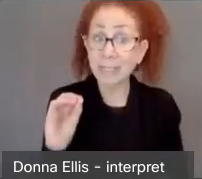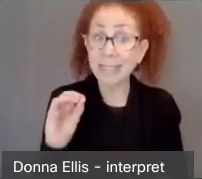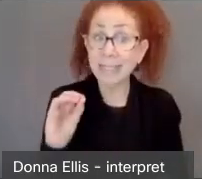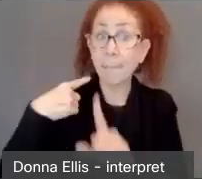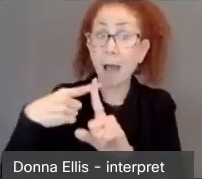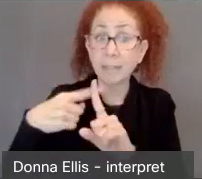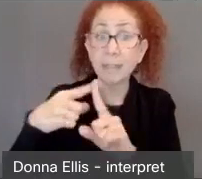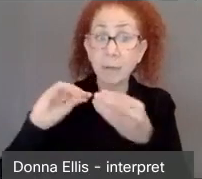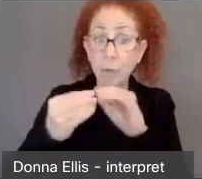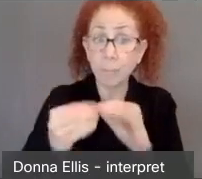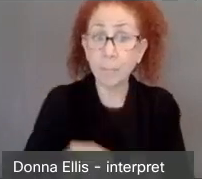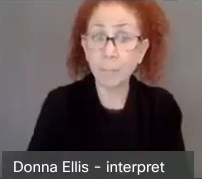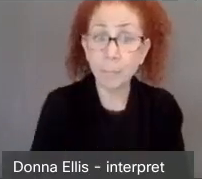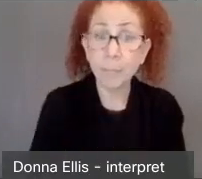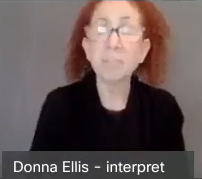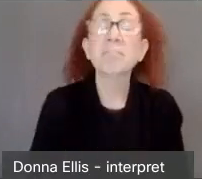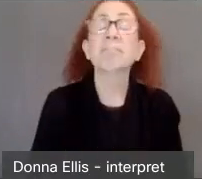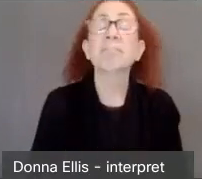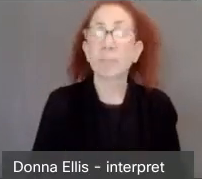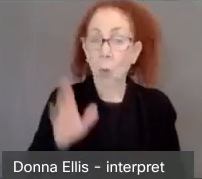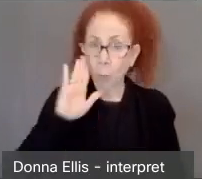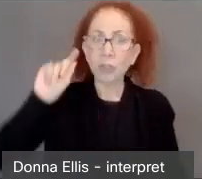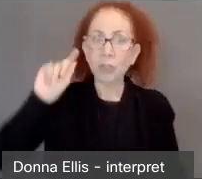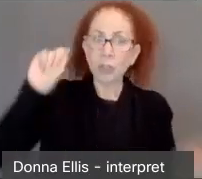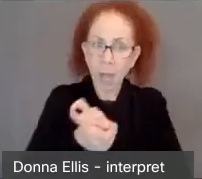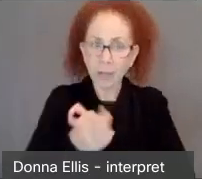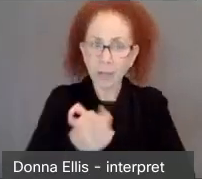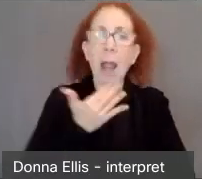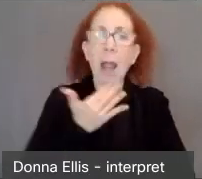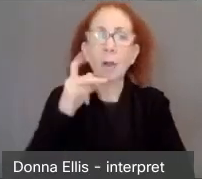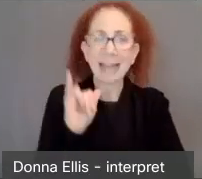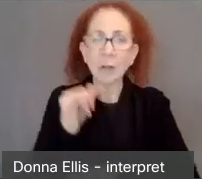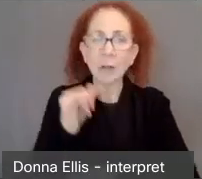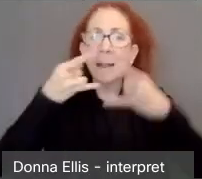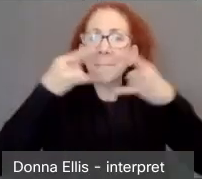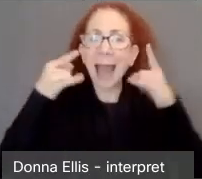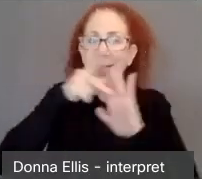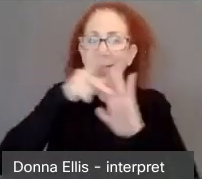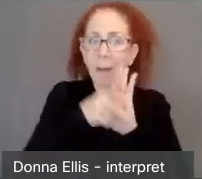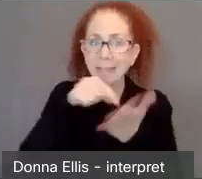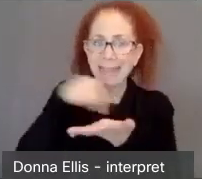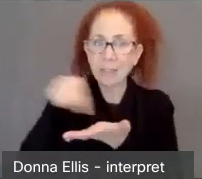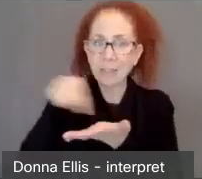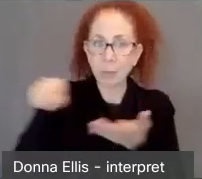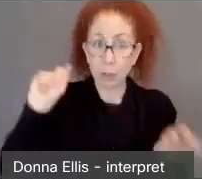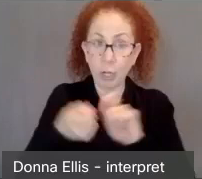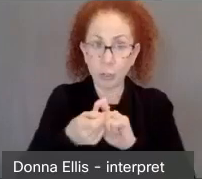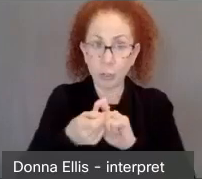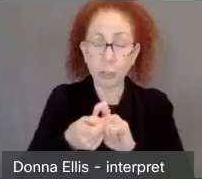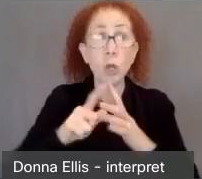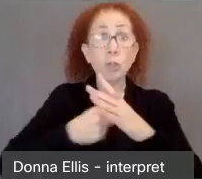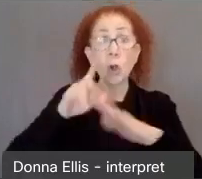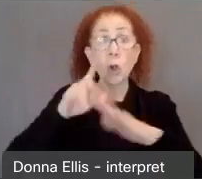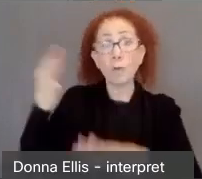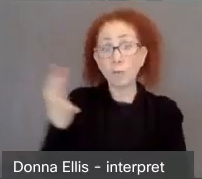level, is making a change to the County's masking policy this week. Effective Friday, May 14,